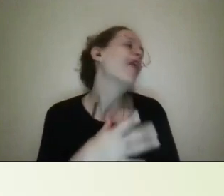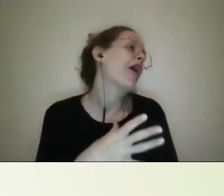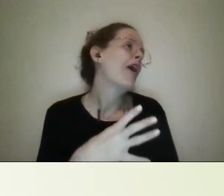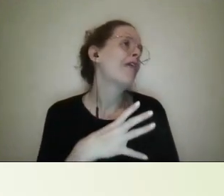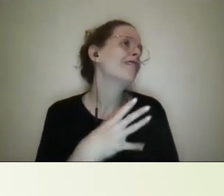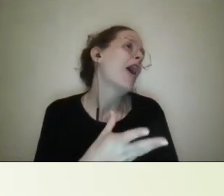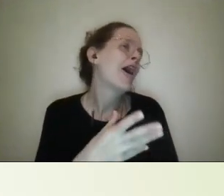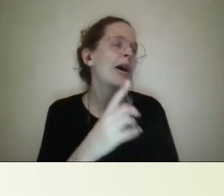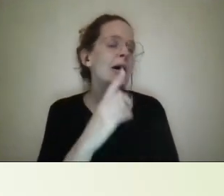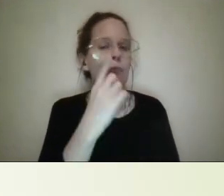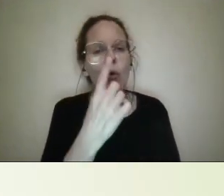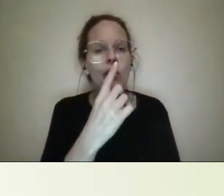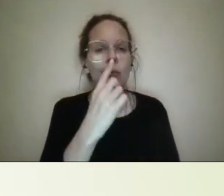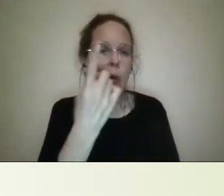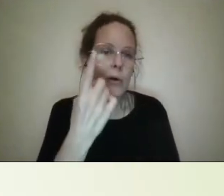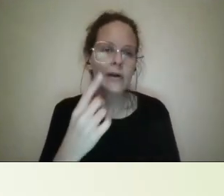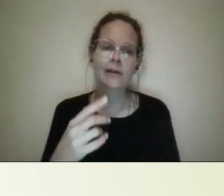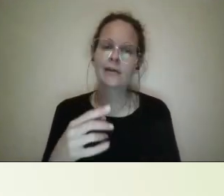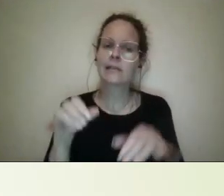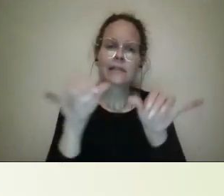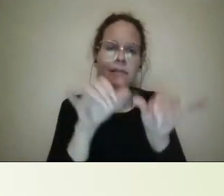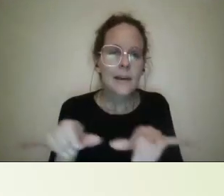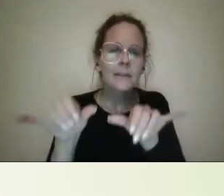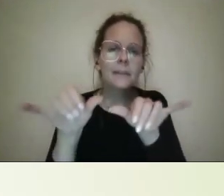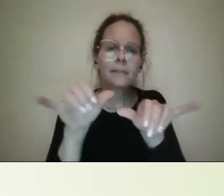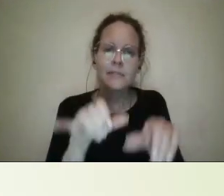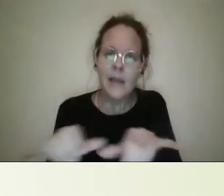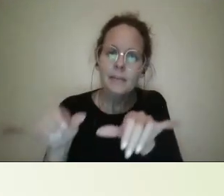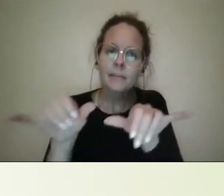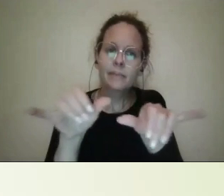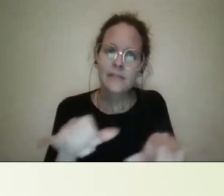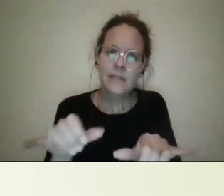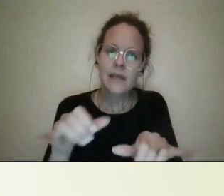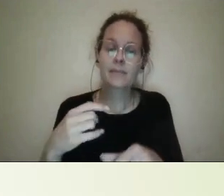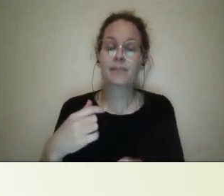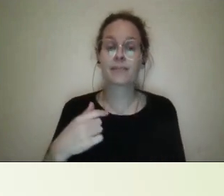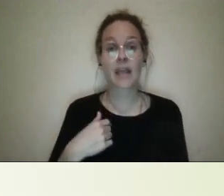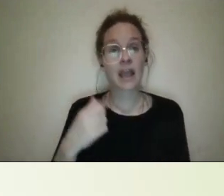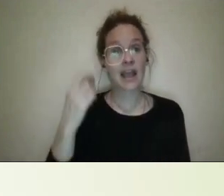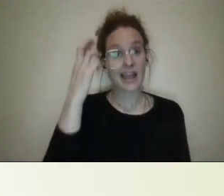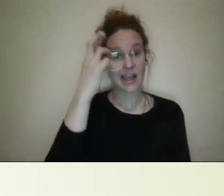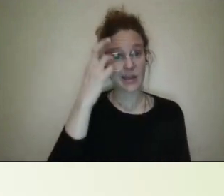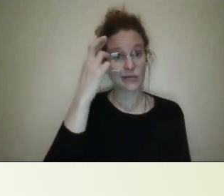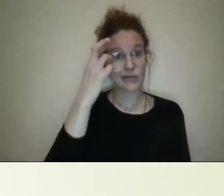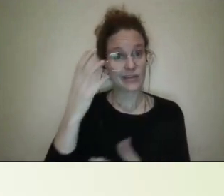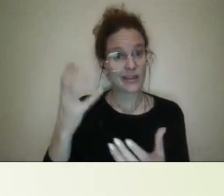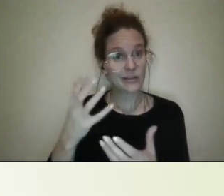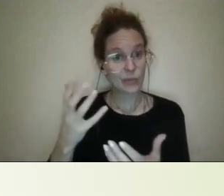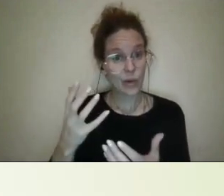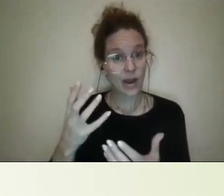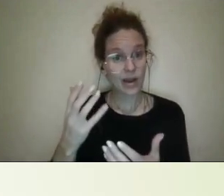just the same two words and so I realized, in order for me to get more out of them,